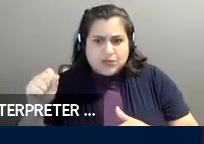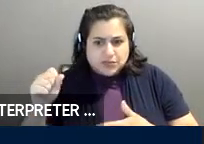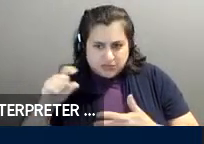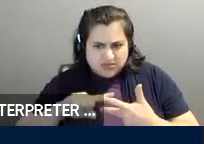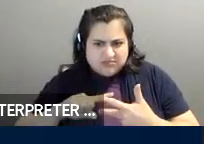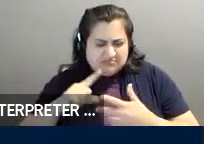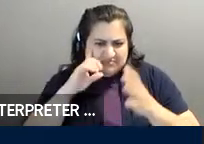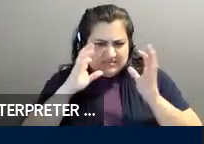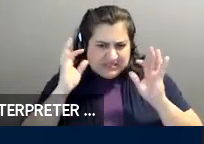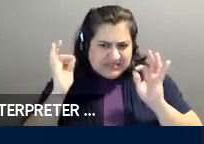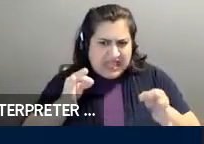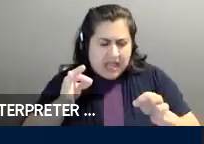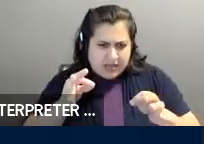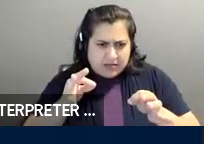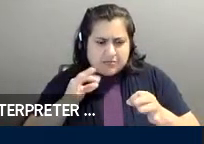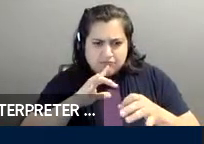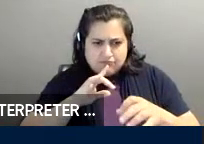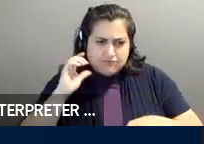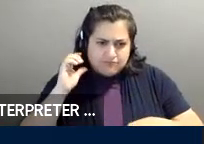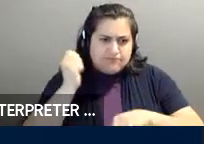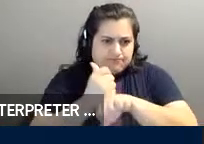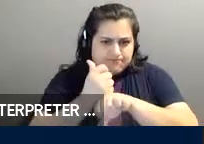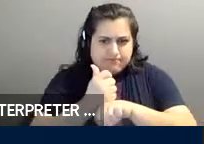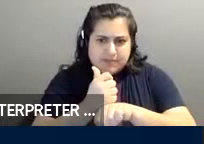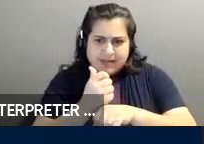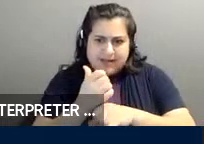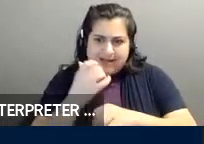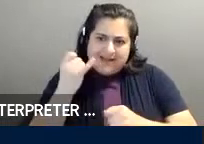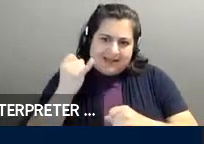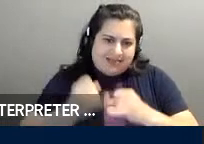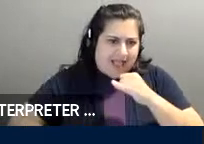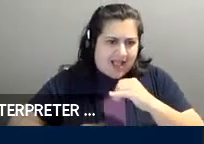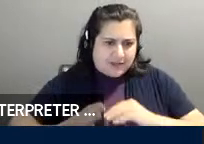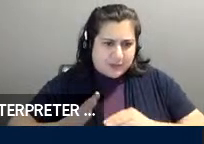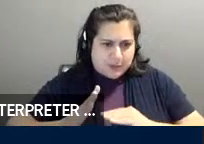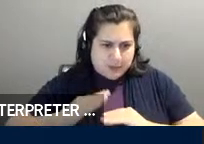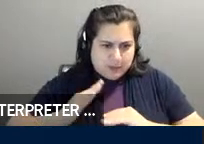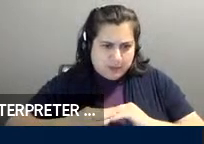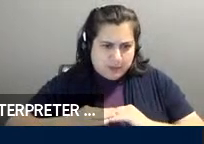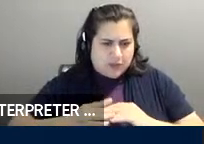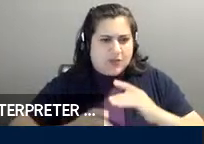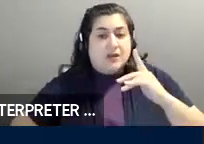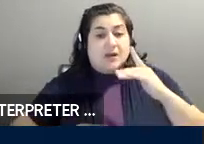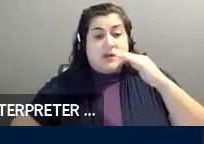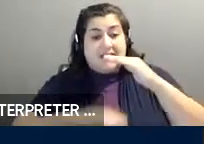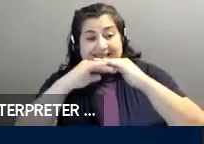So what was kind of important to note is that most common supported requirement really for